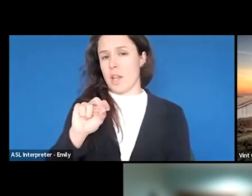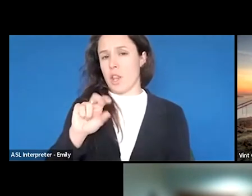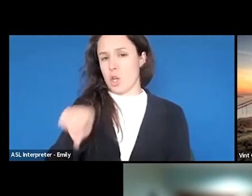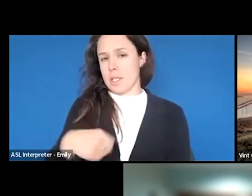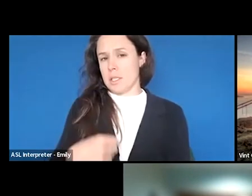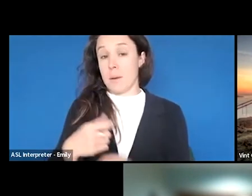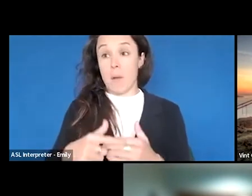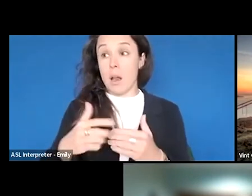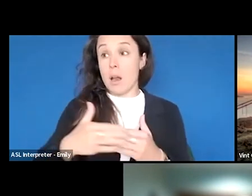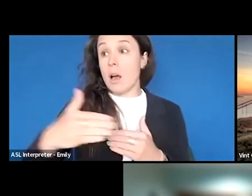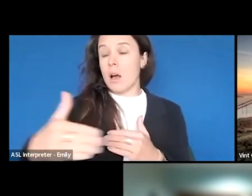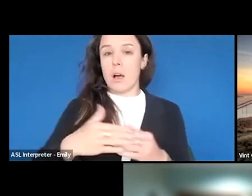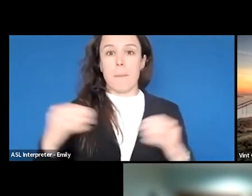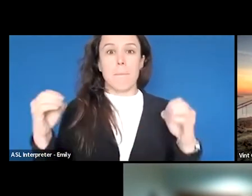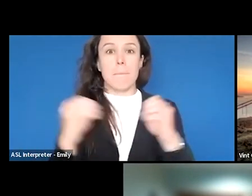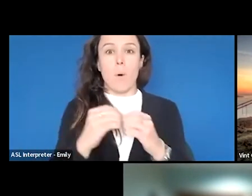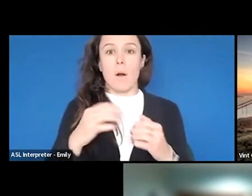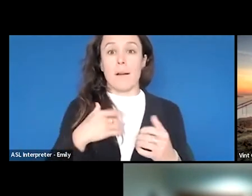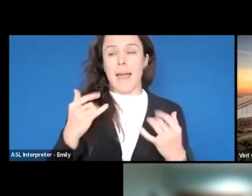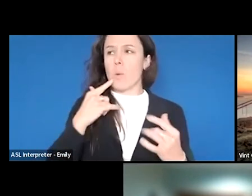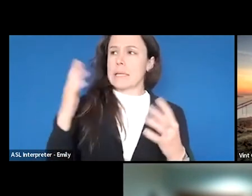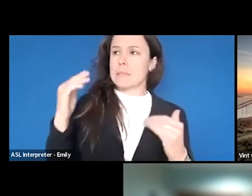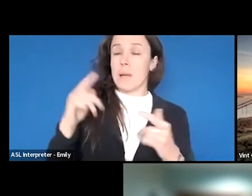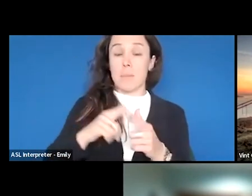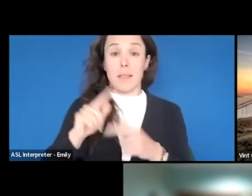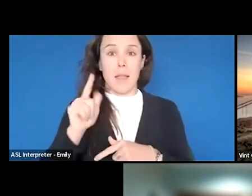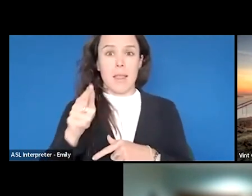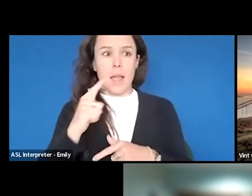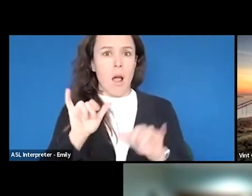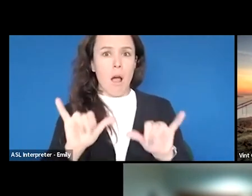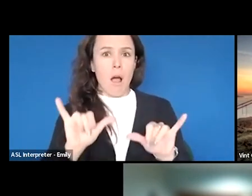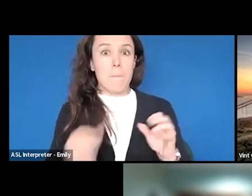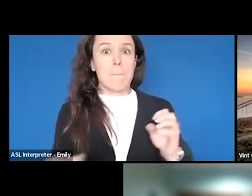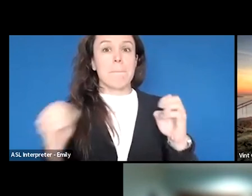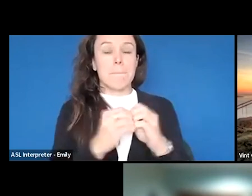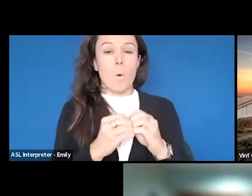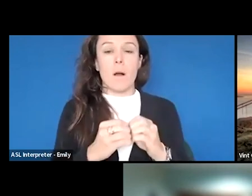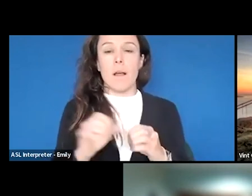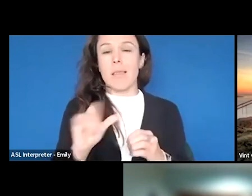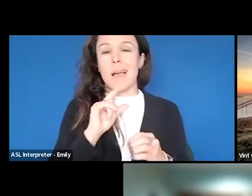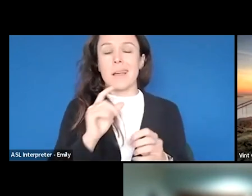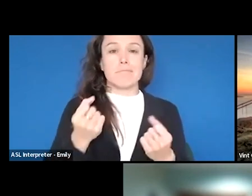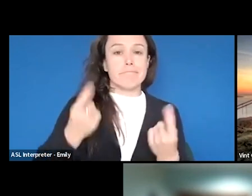computers to do such as it will understand the workflow in a way that can help people